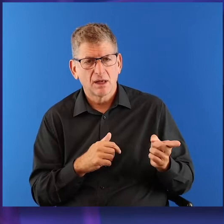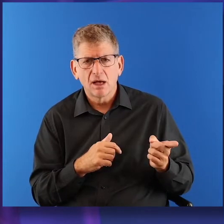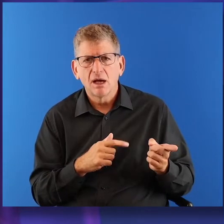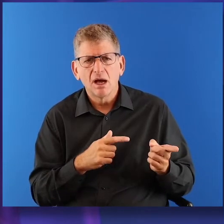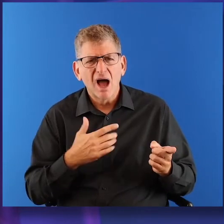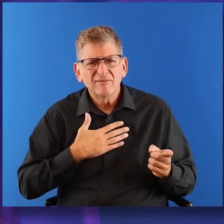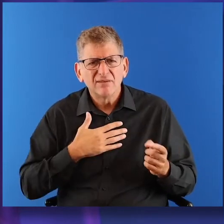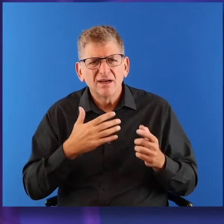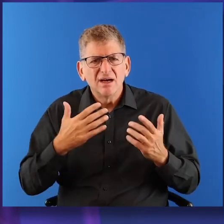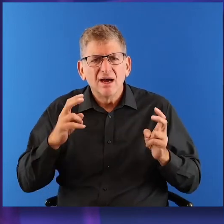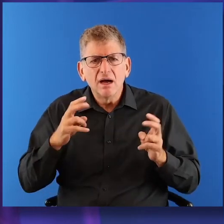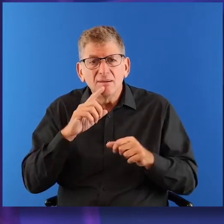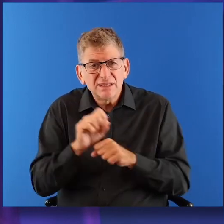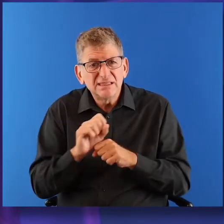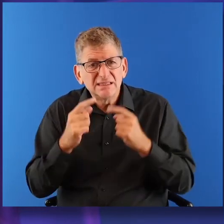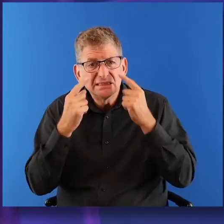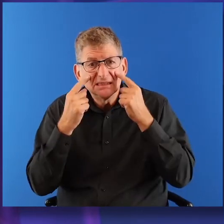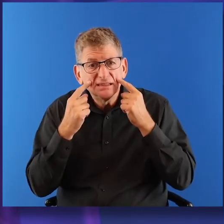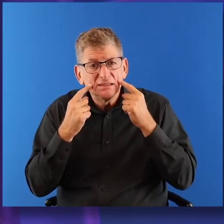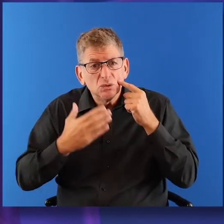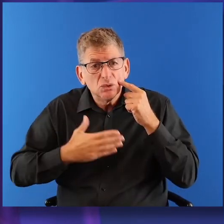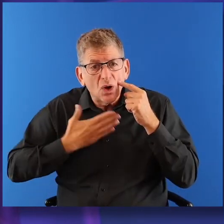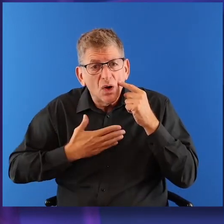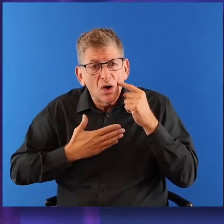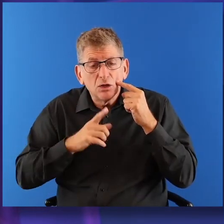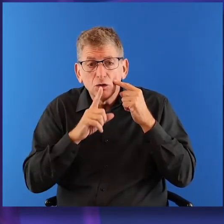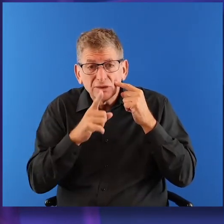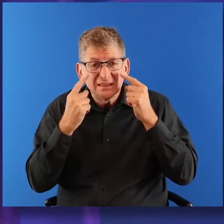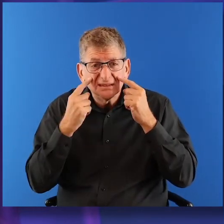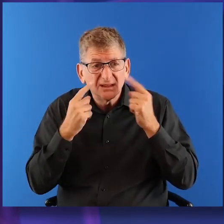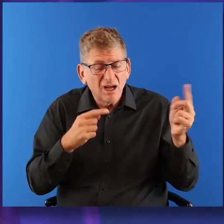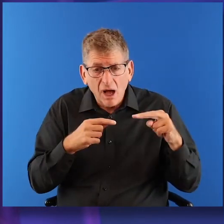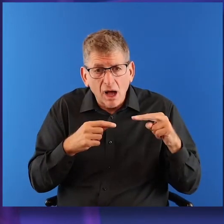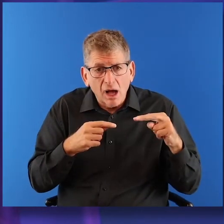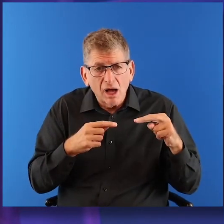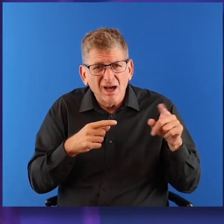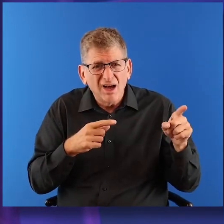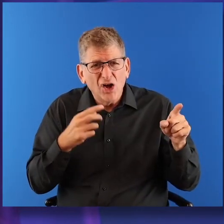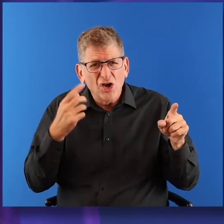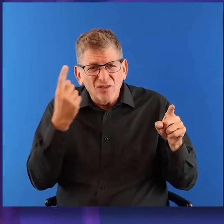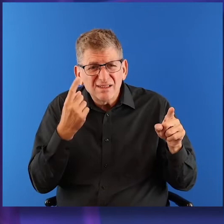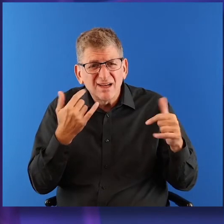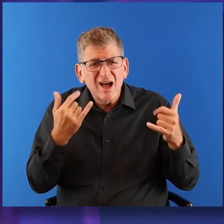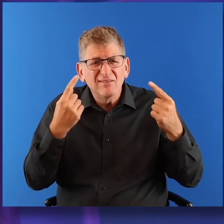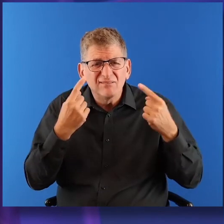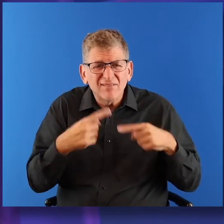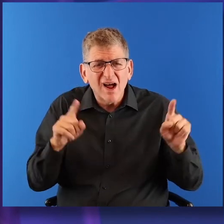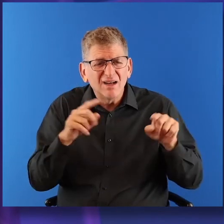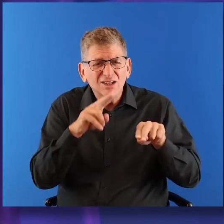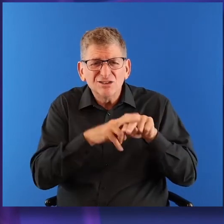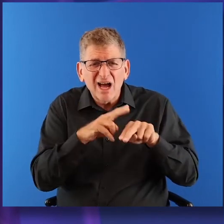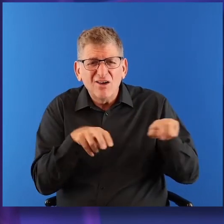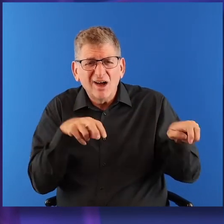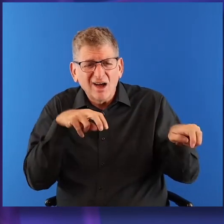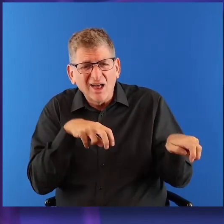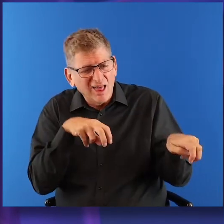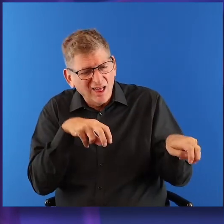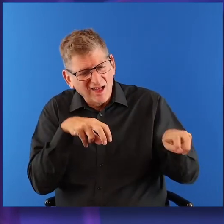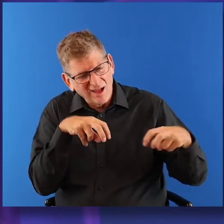actually tears of joy, real tears as they realized they could now folk from that chair around